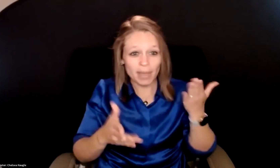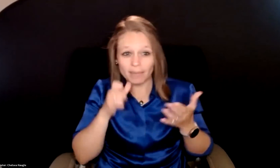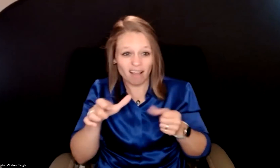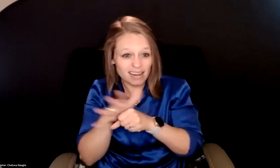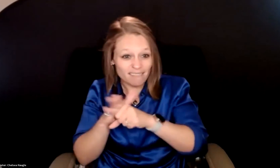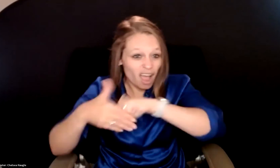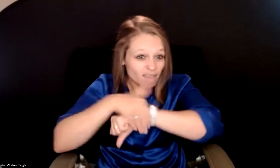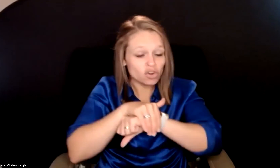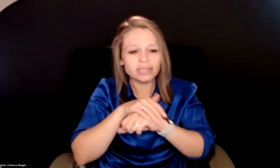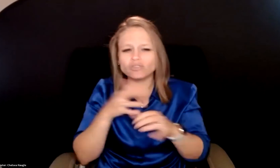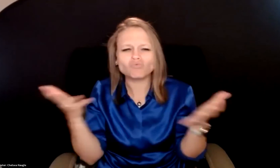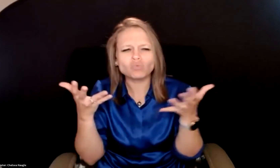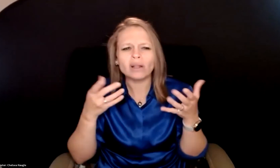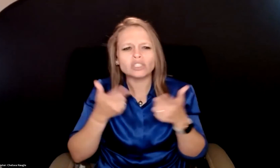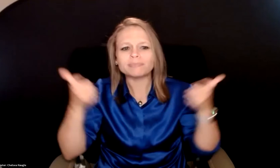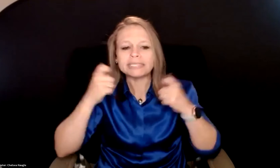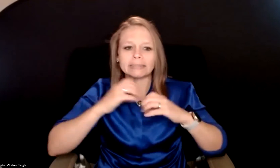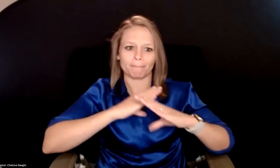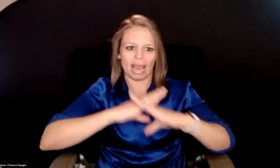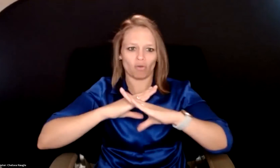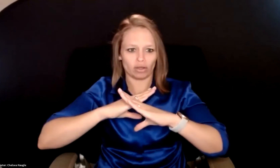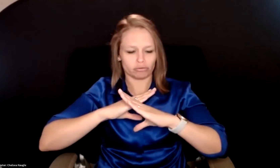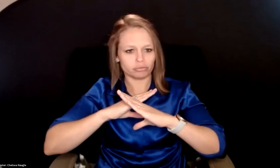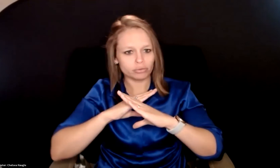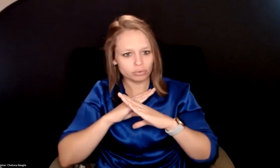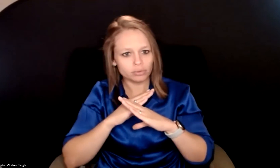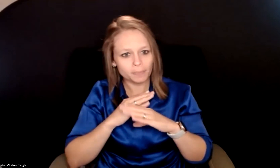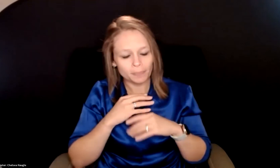when a person with a substance use disorder is trying to receive care